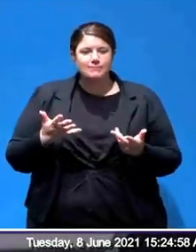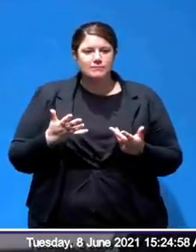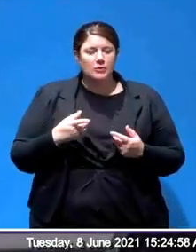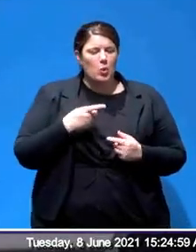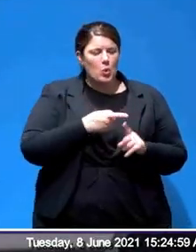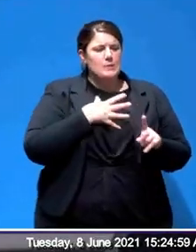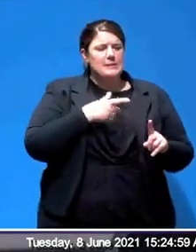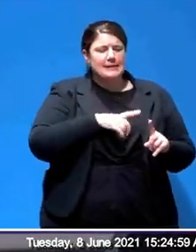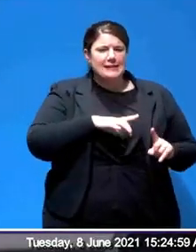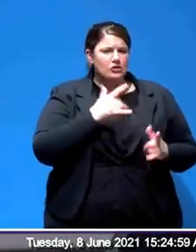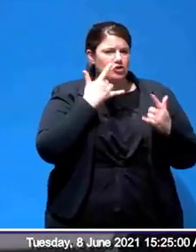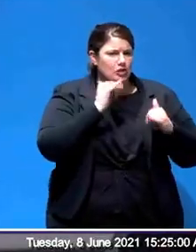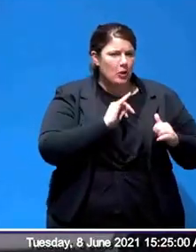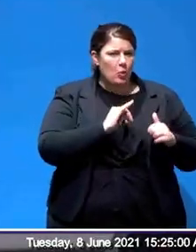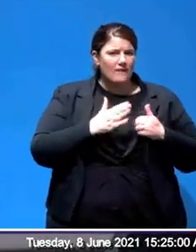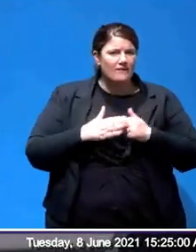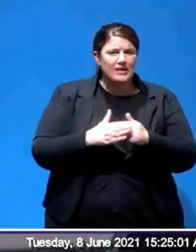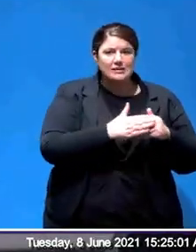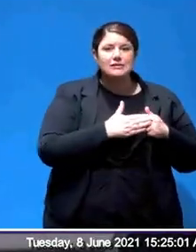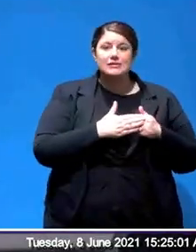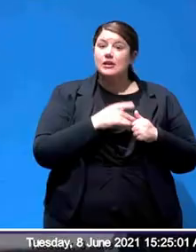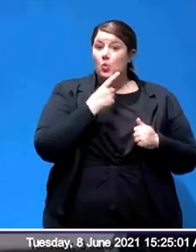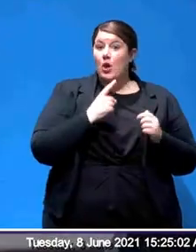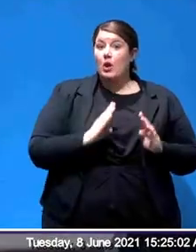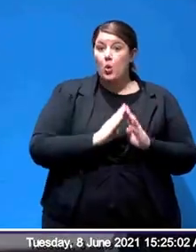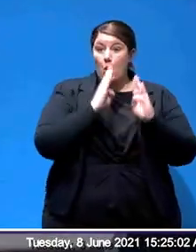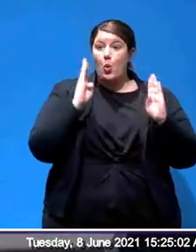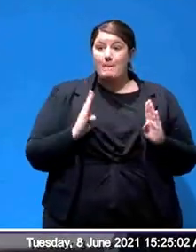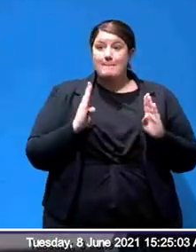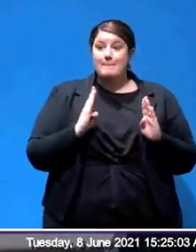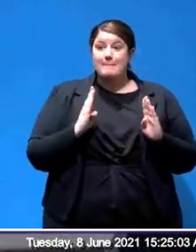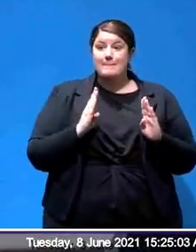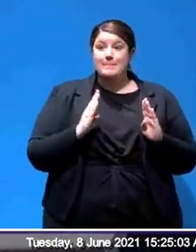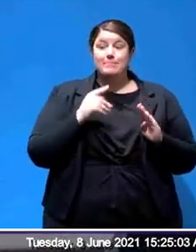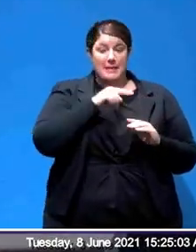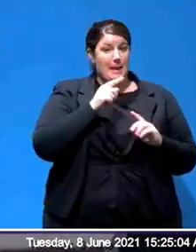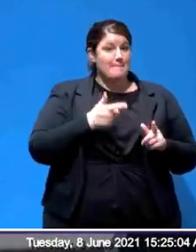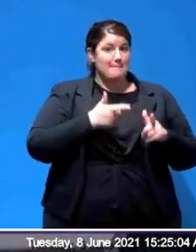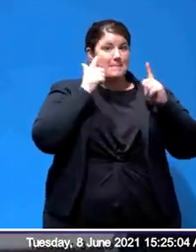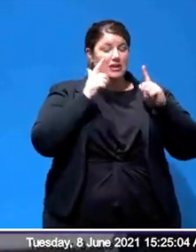And that was one of the homes that that particular manager had suggested.